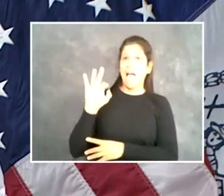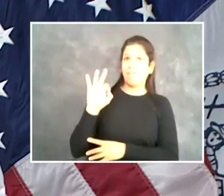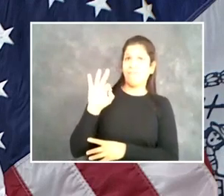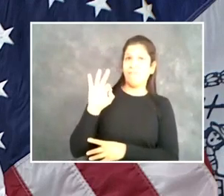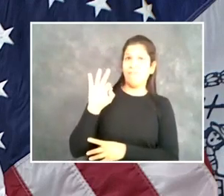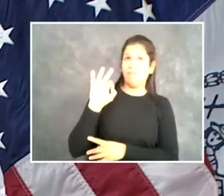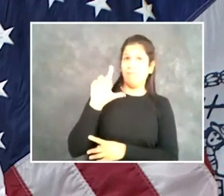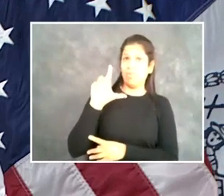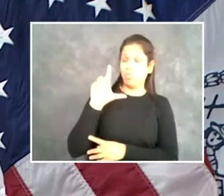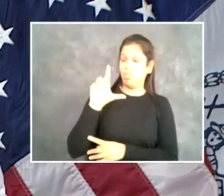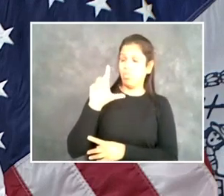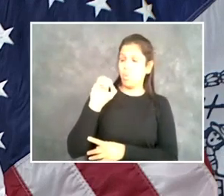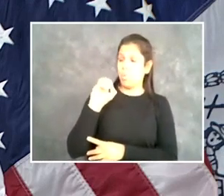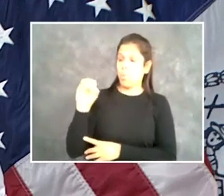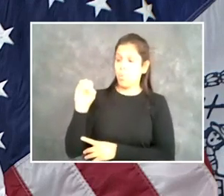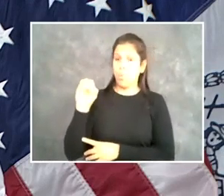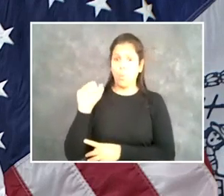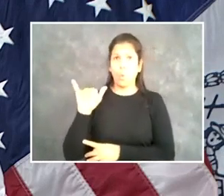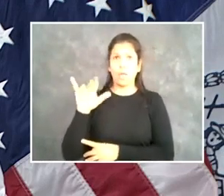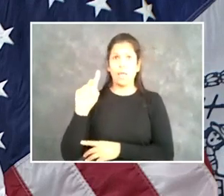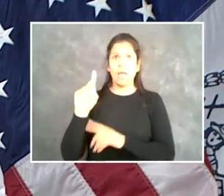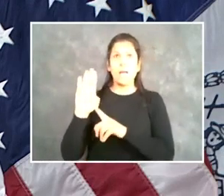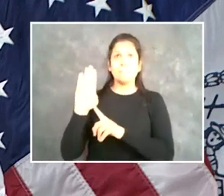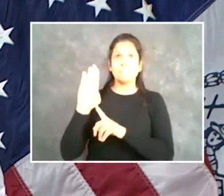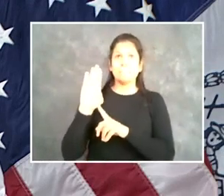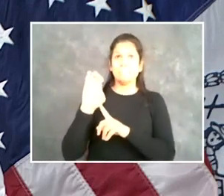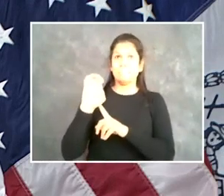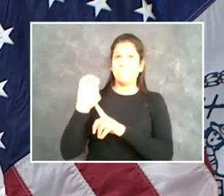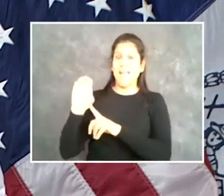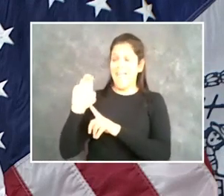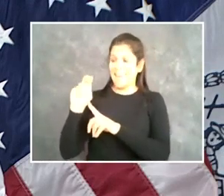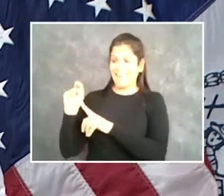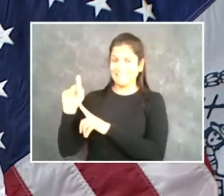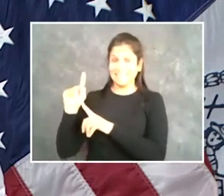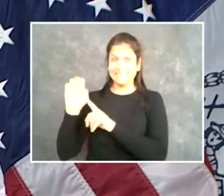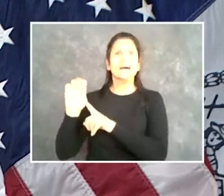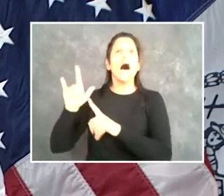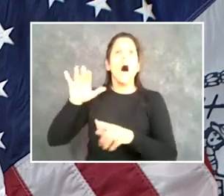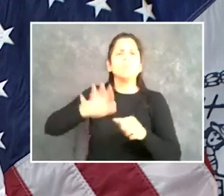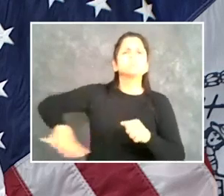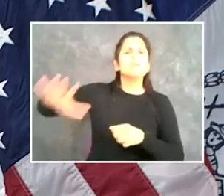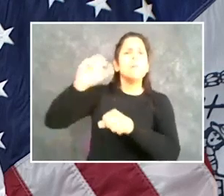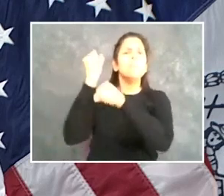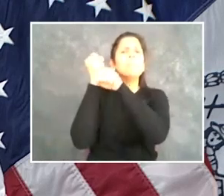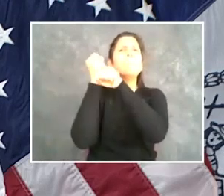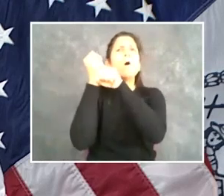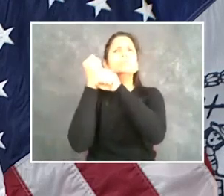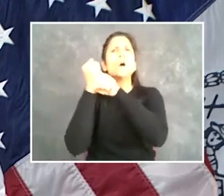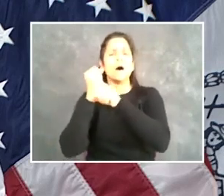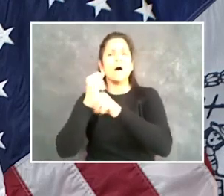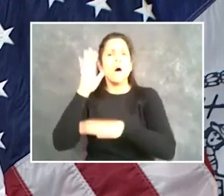FIELD. IT DOESN'T MAKE SENSE TO ME. STEVE, WHAT I DON'T UNDERSTAND IS EXACTLY WHO ALL THE PARTIES